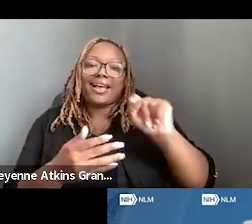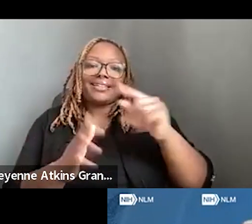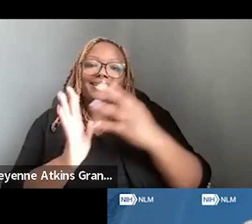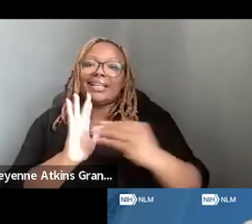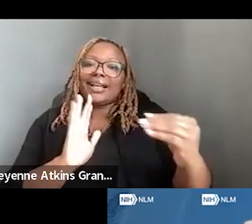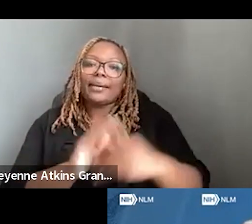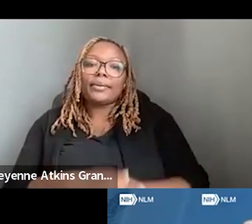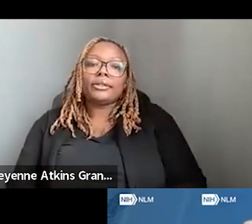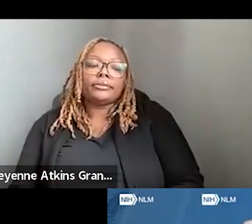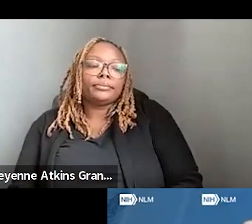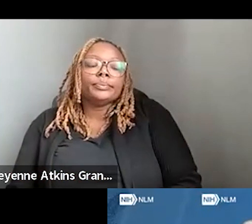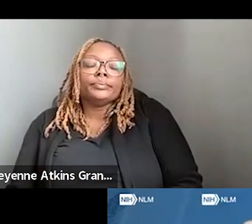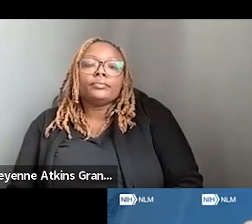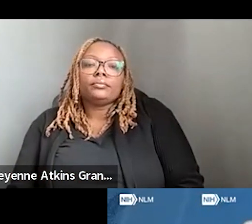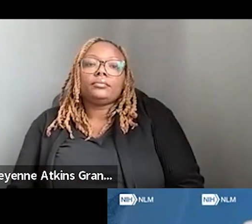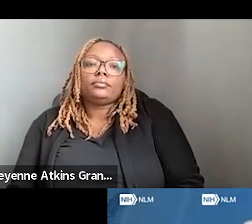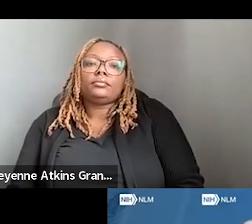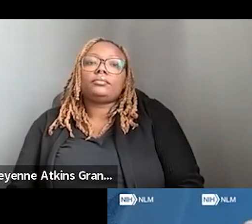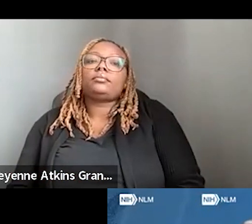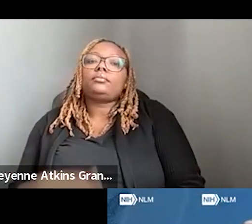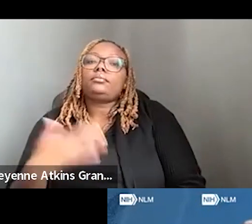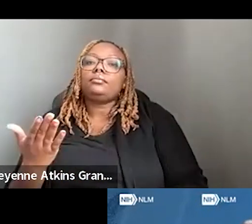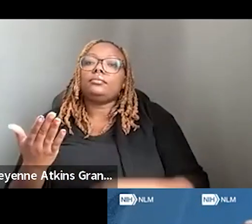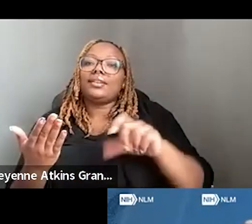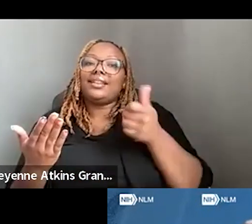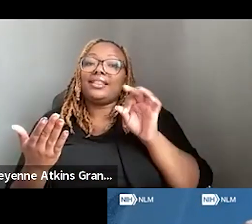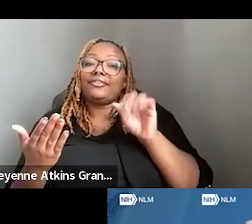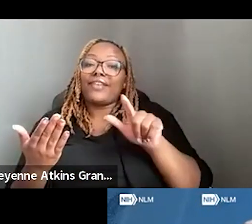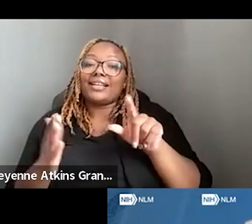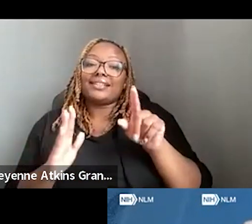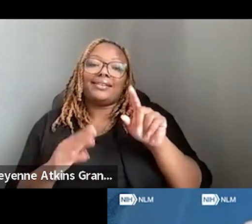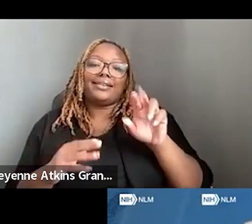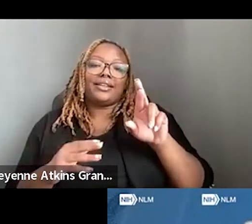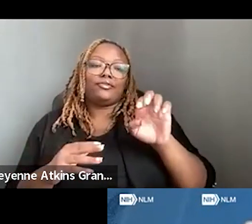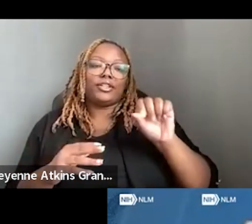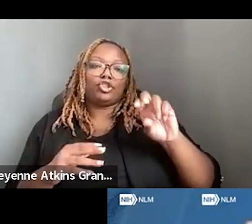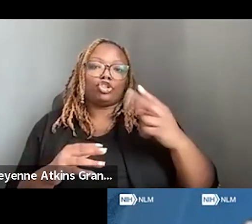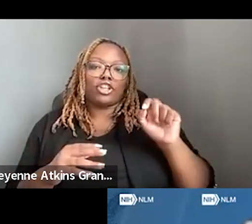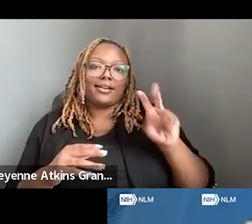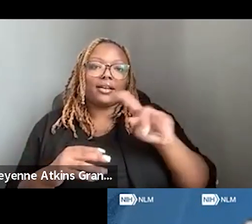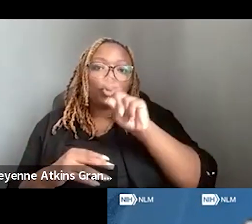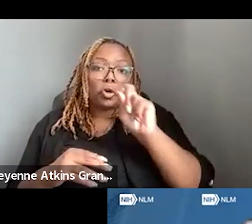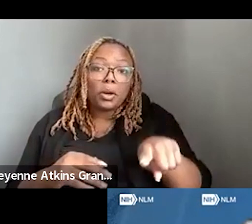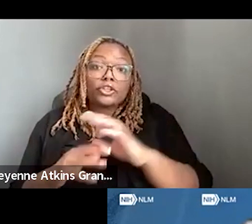Jeremy Leffler: Okay. Another FastLane, Research.gov-related question is asking if there is a way to identify